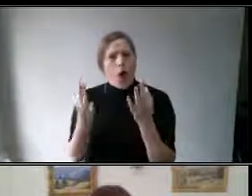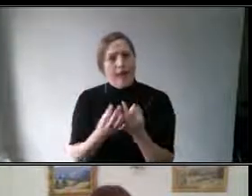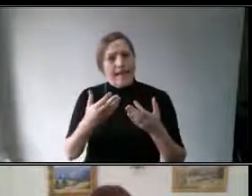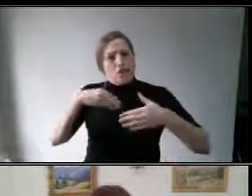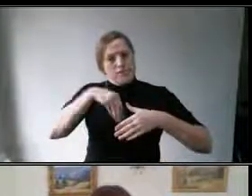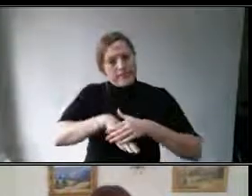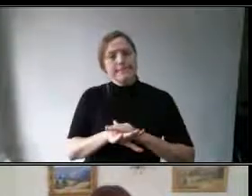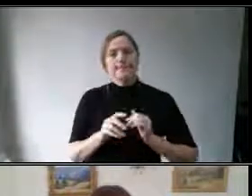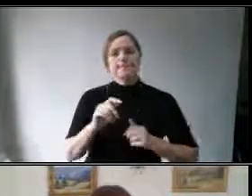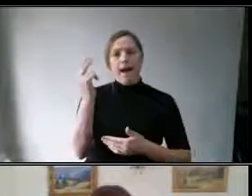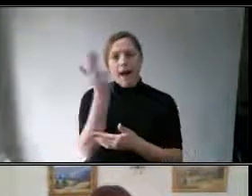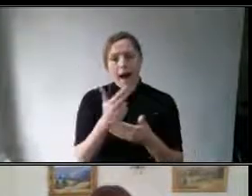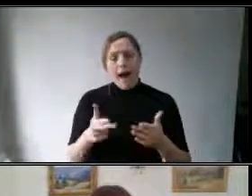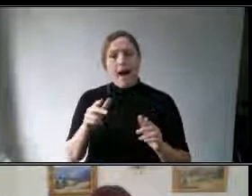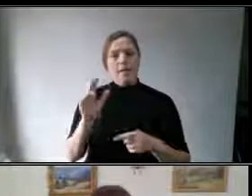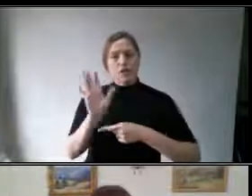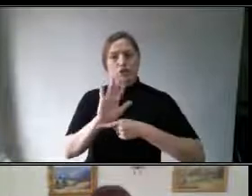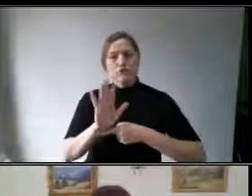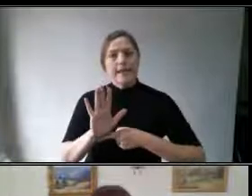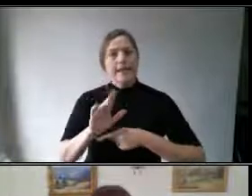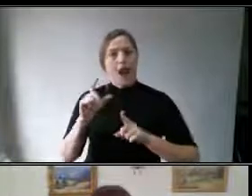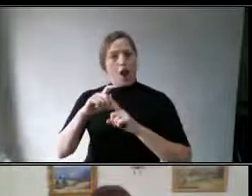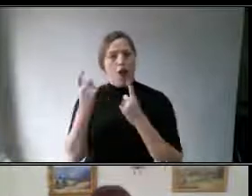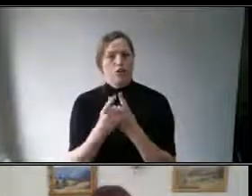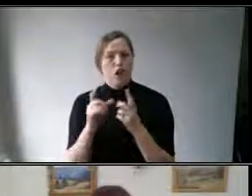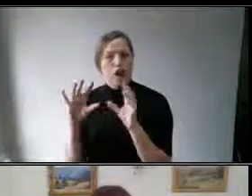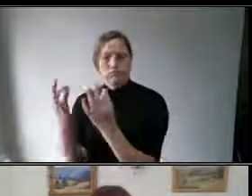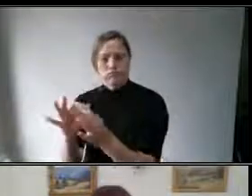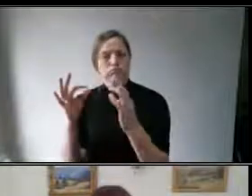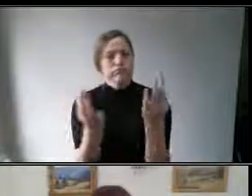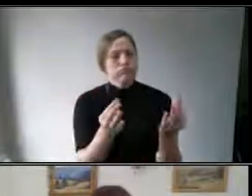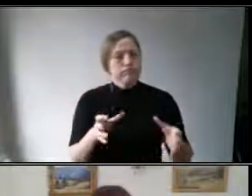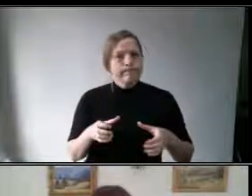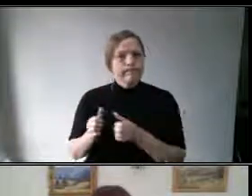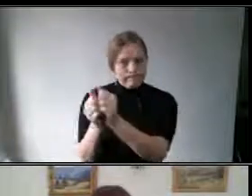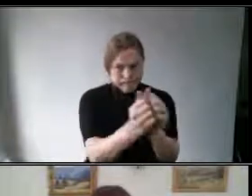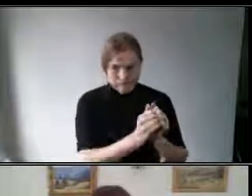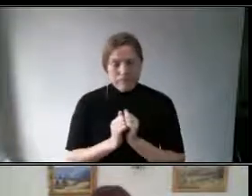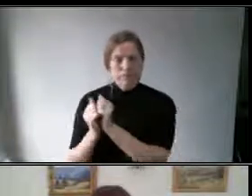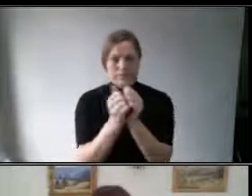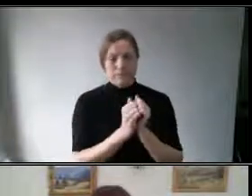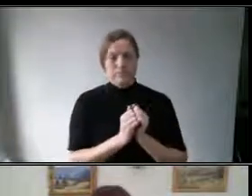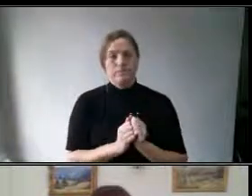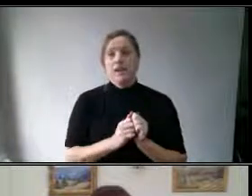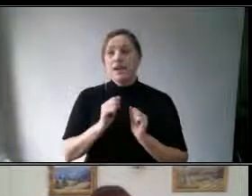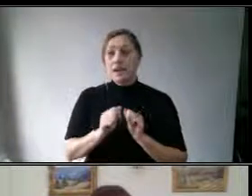and the idea or the premise behind the initiative is to provide some training for 10 participants